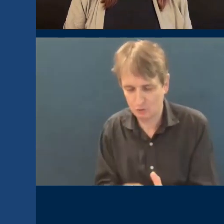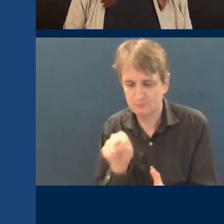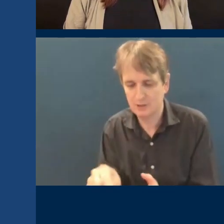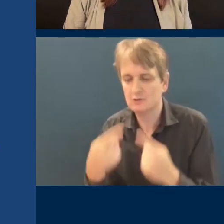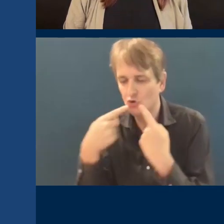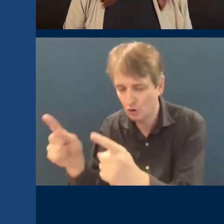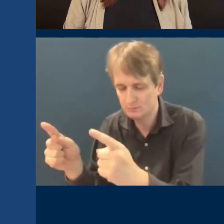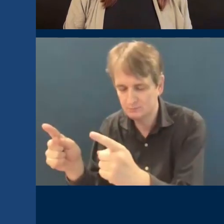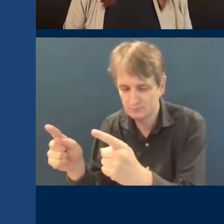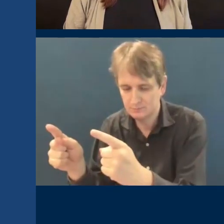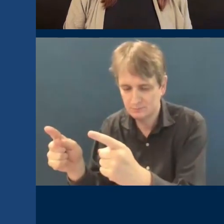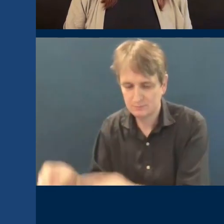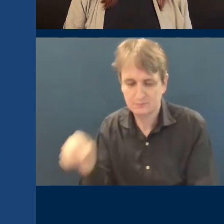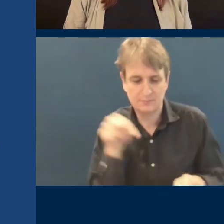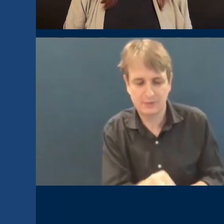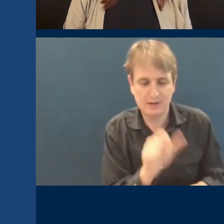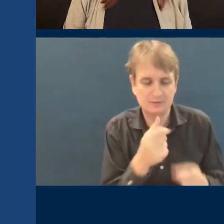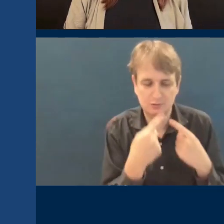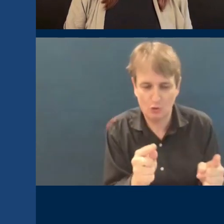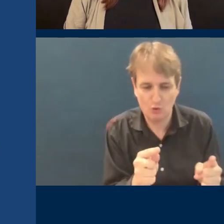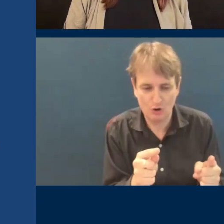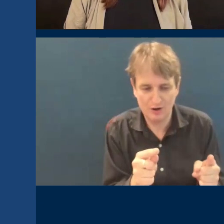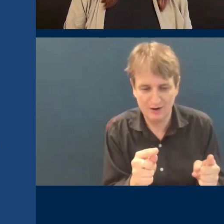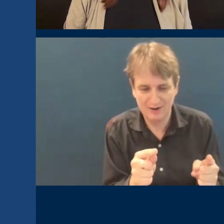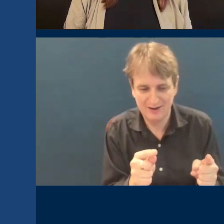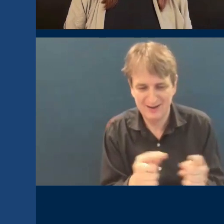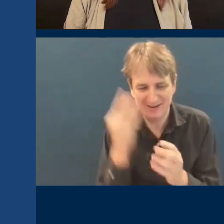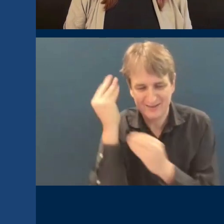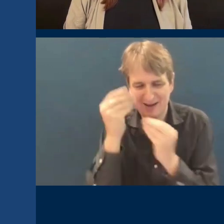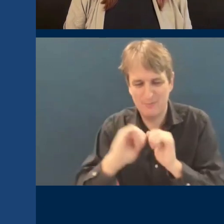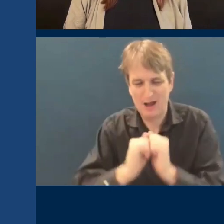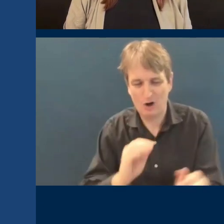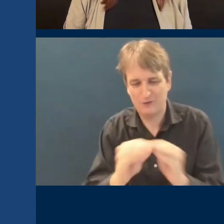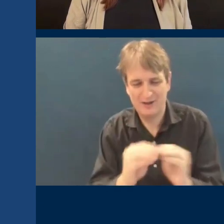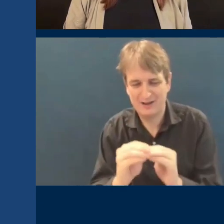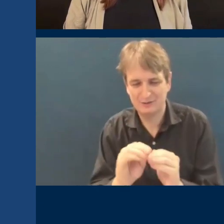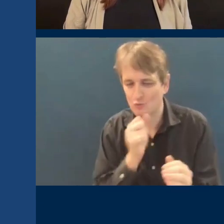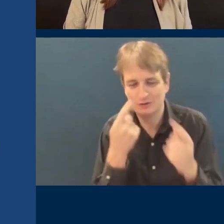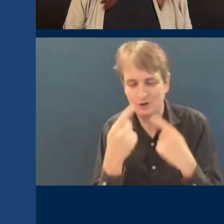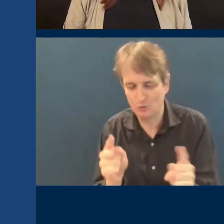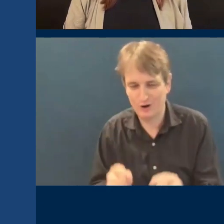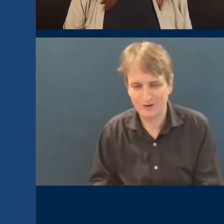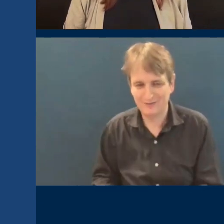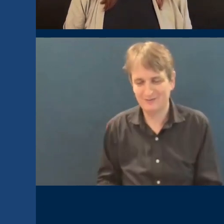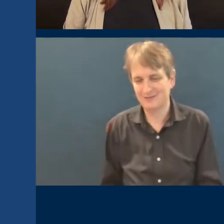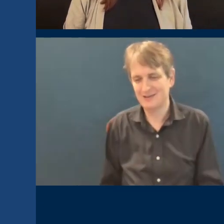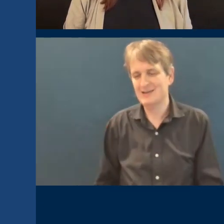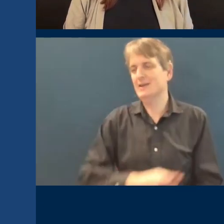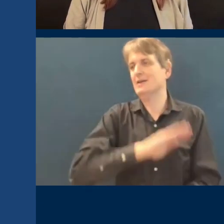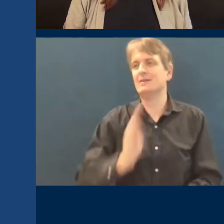and recognize what needs to happen and what works and what doesn't work and think about how to fix the things that don't work.